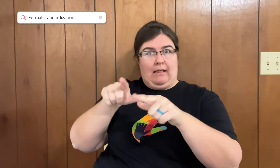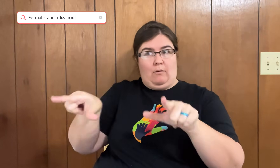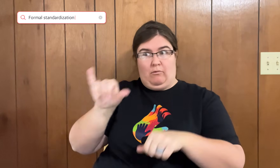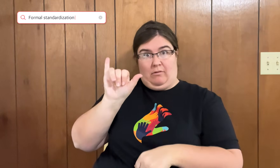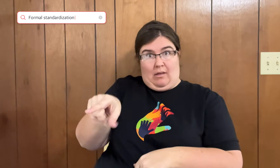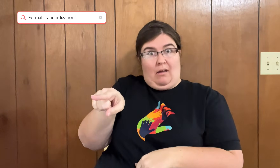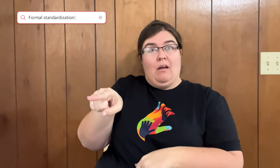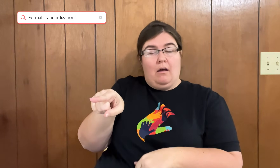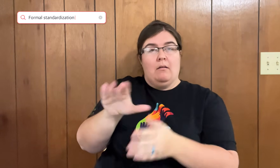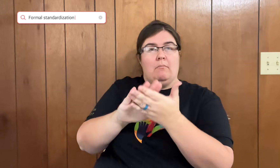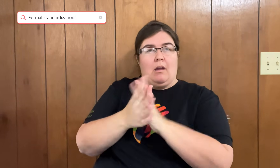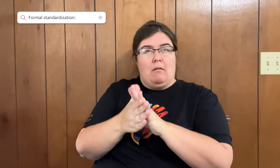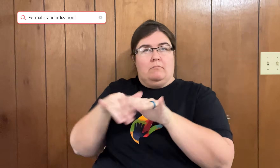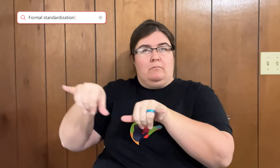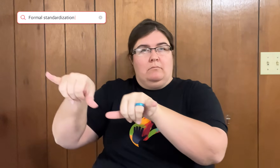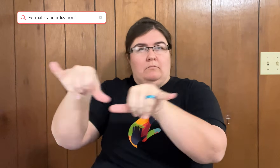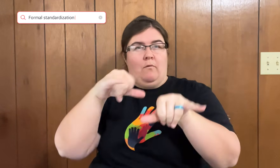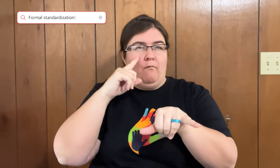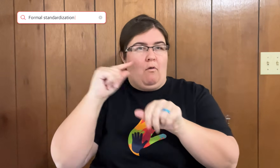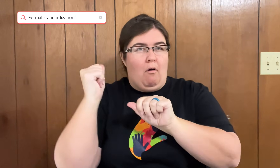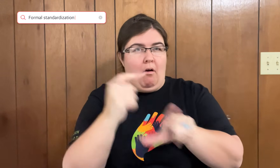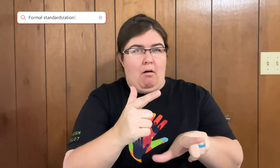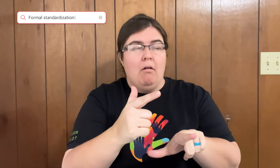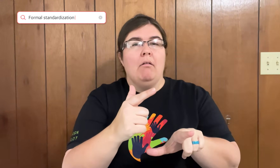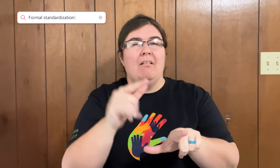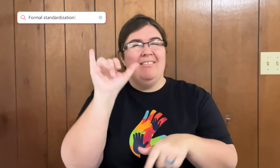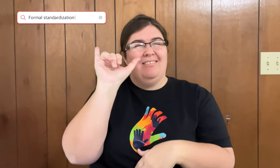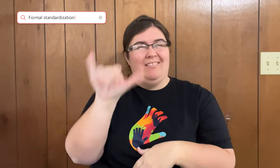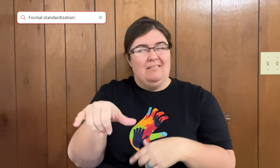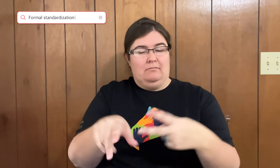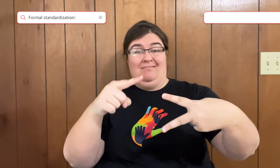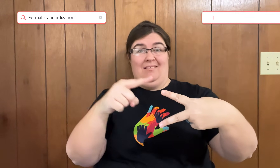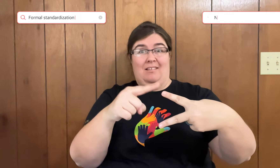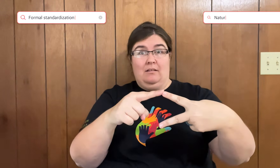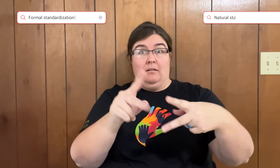which becomes the standard language for all. That's formal standardization.